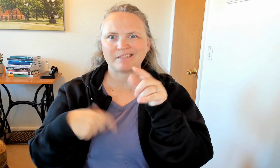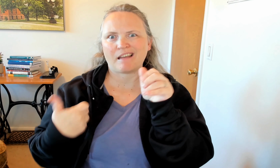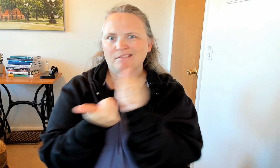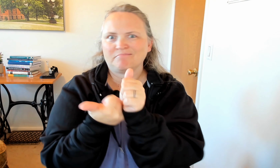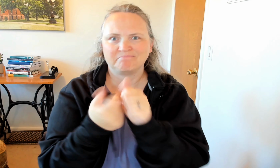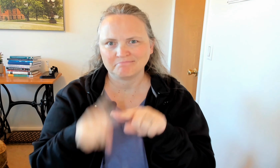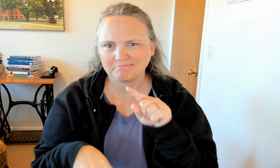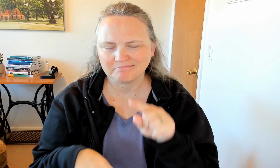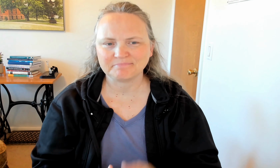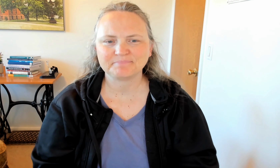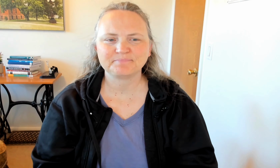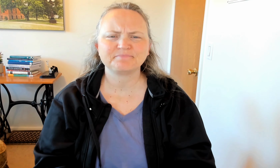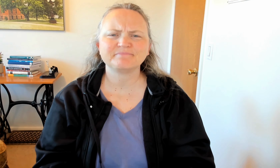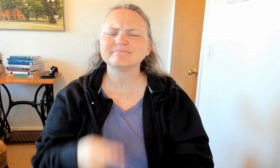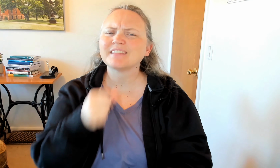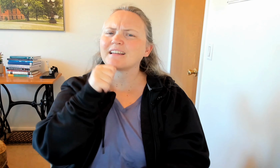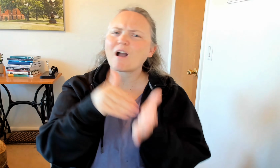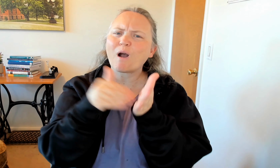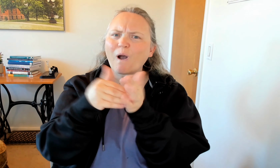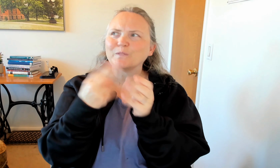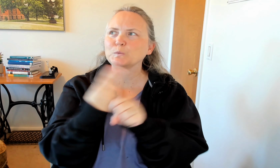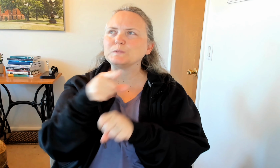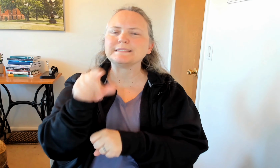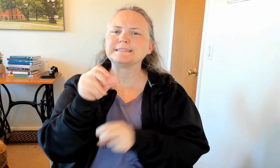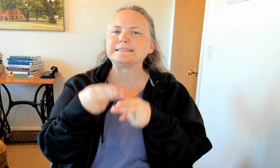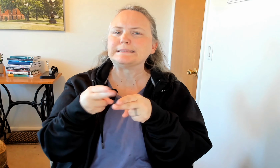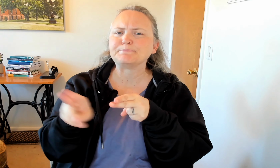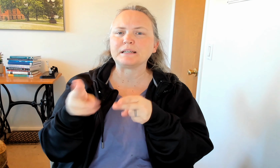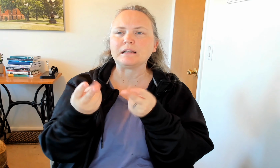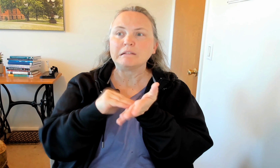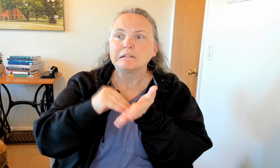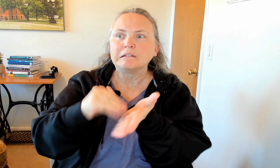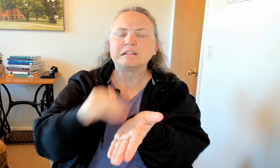long I can't catch up on my email. You would use this probably not very often. Right?